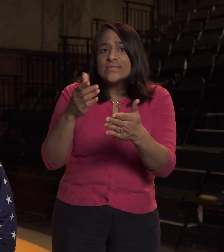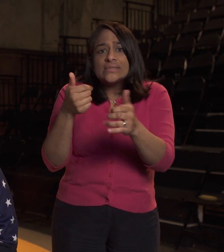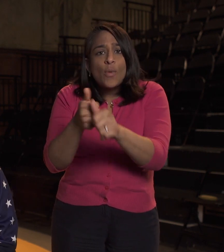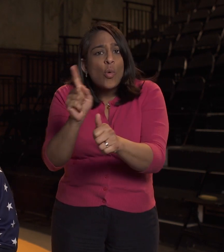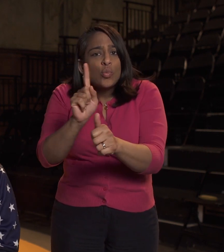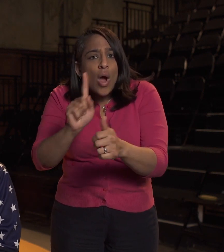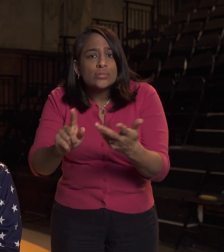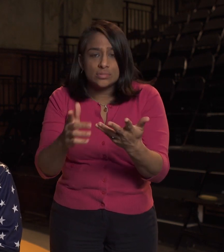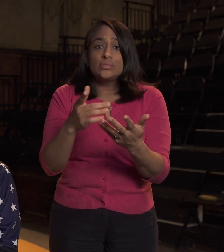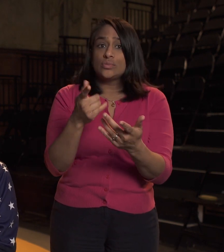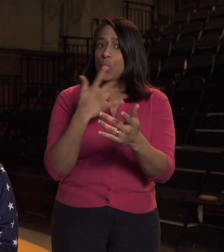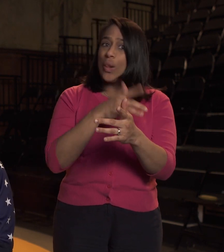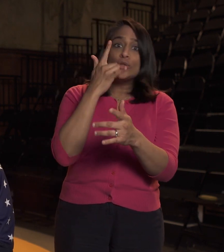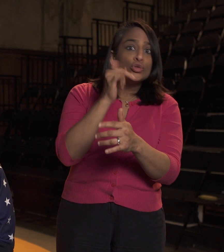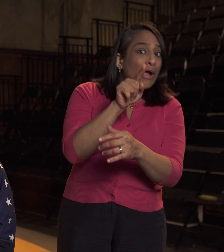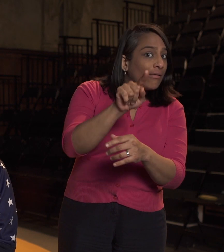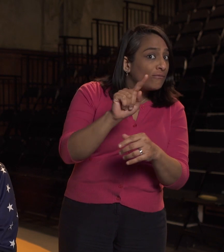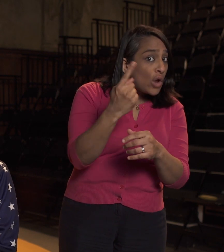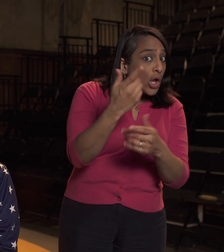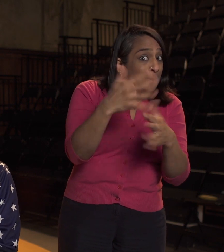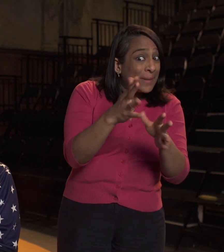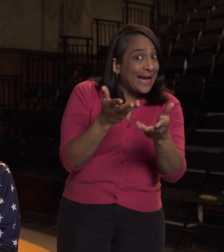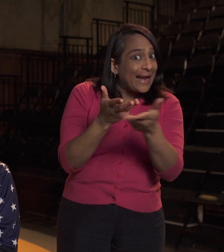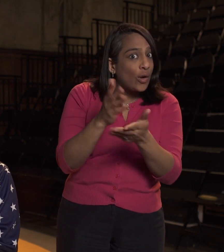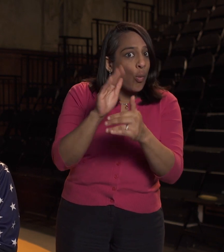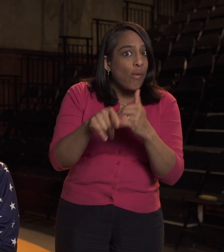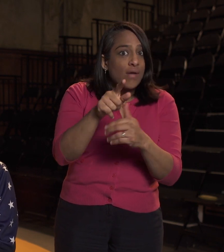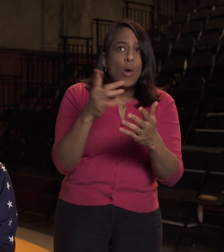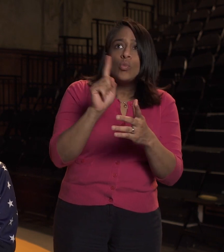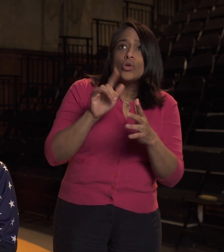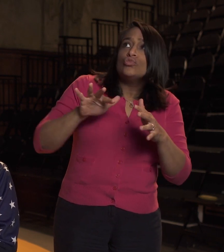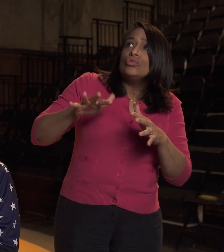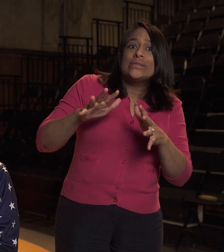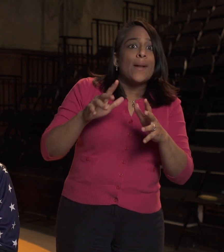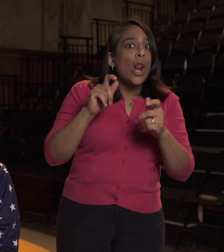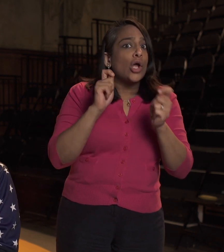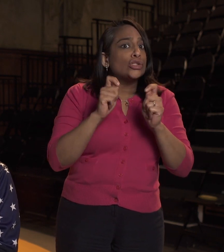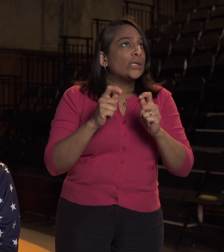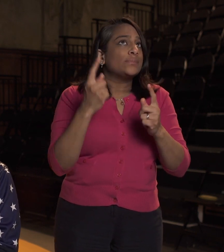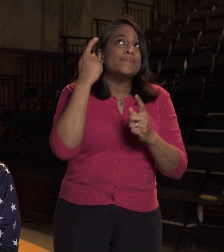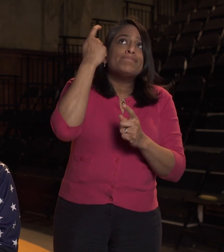they will ask you what reasonable adjustments you have already considered and implemented